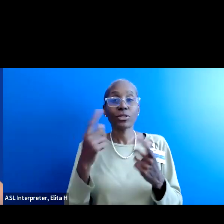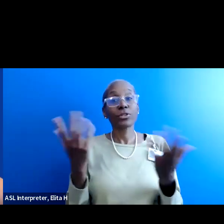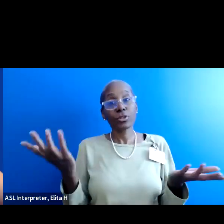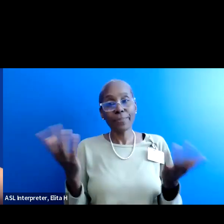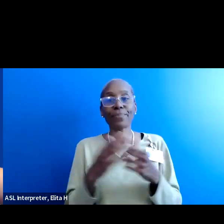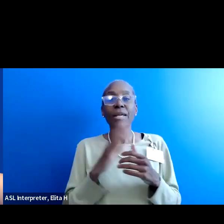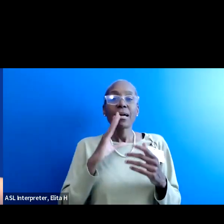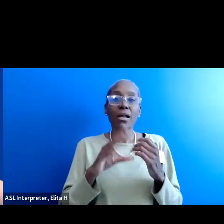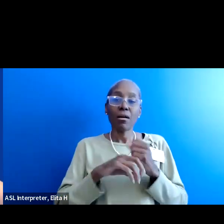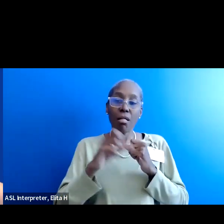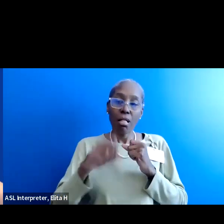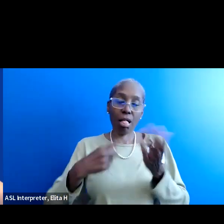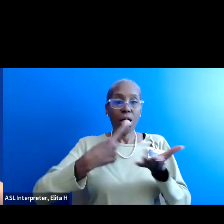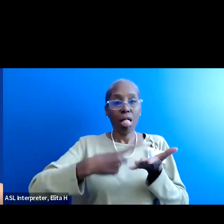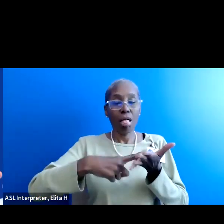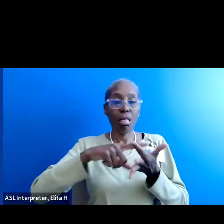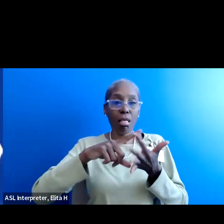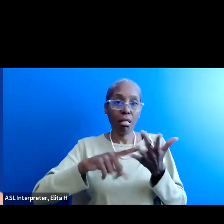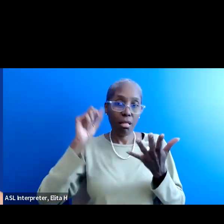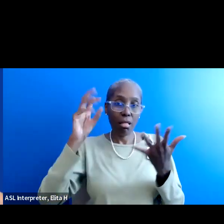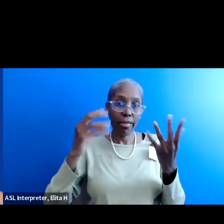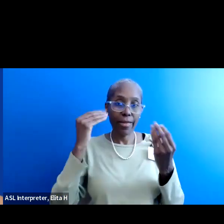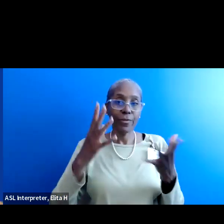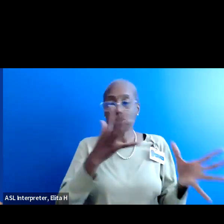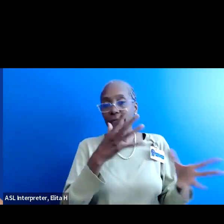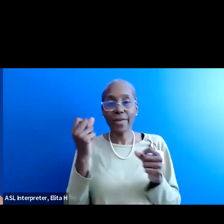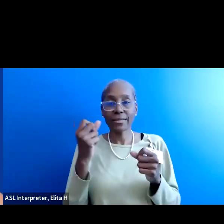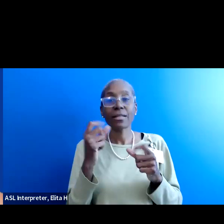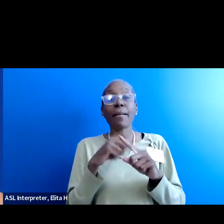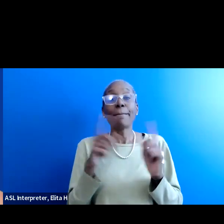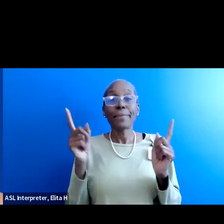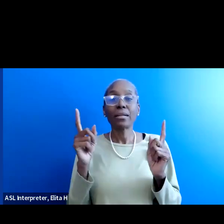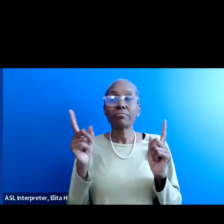I know I went through a lot of information very quickly, but like I said, I really